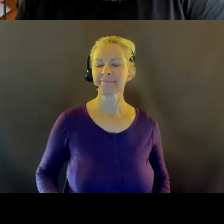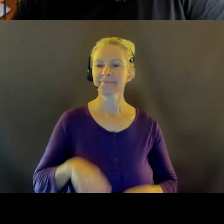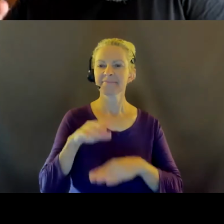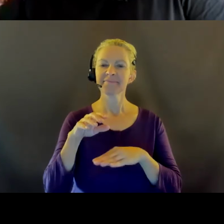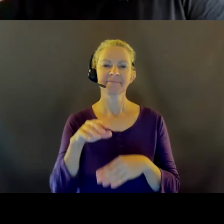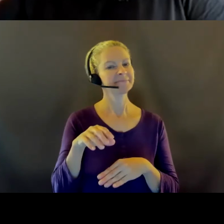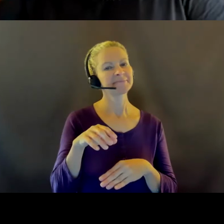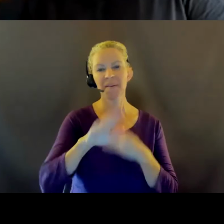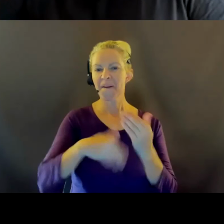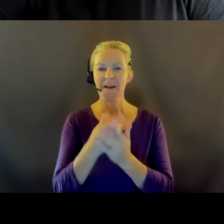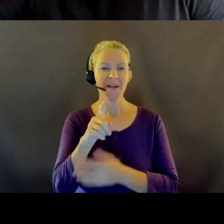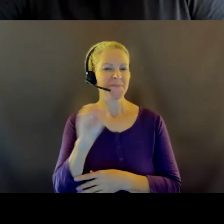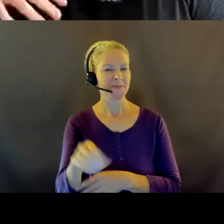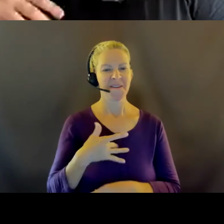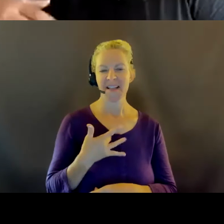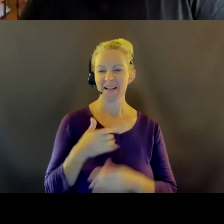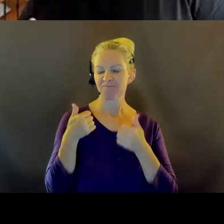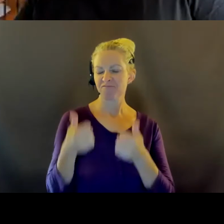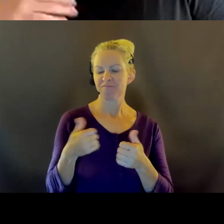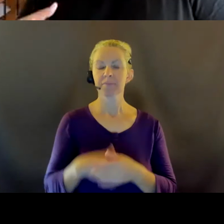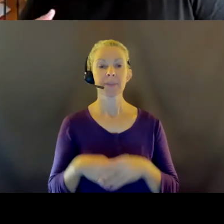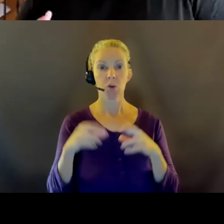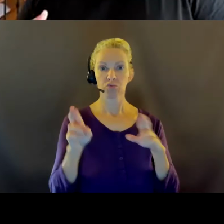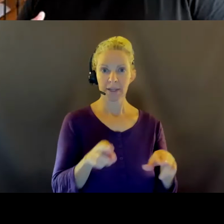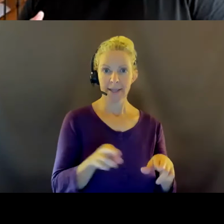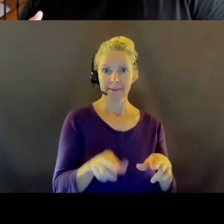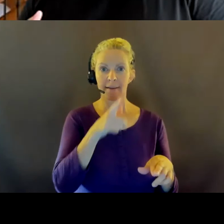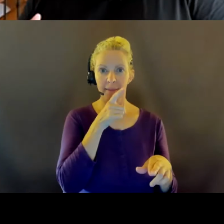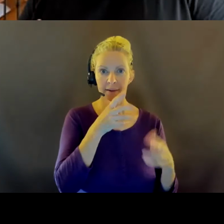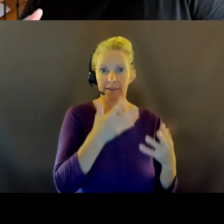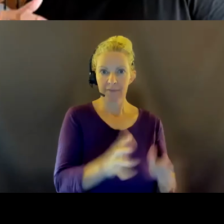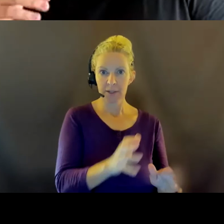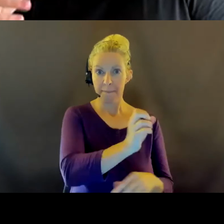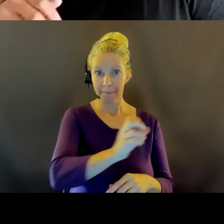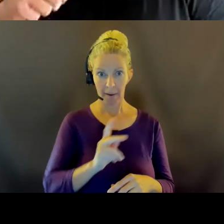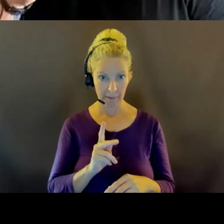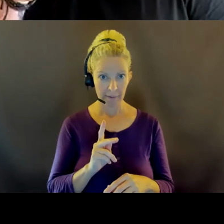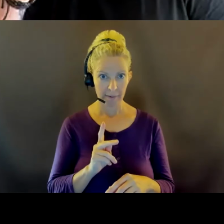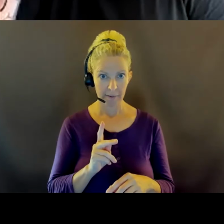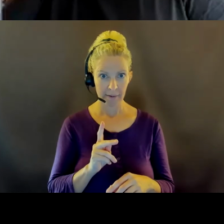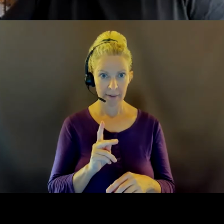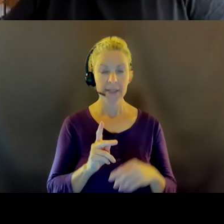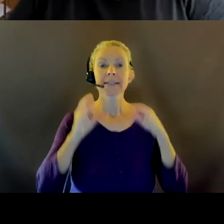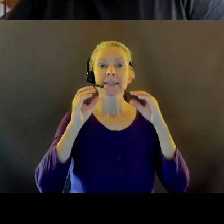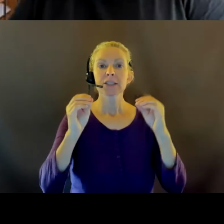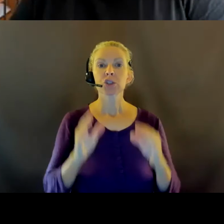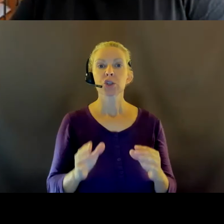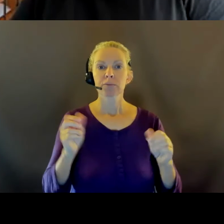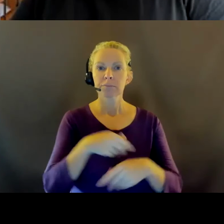We go to recess, lunch, we come back from lunch and the teacher hands us our results